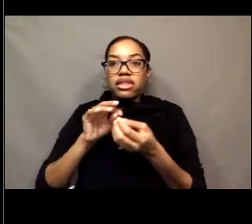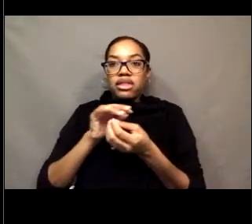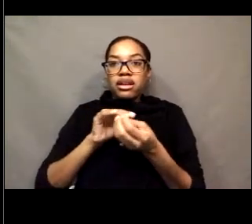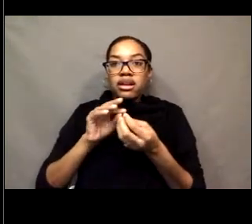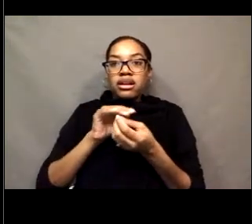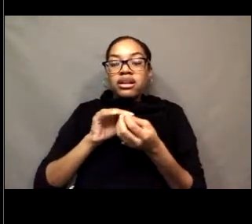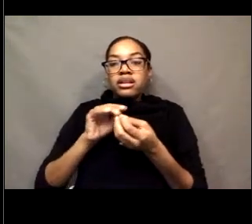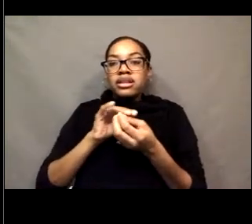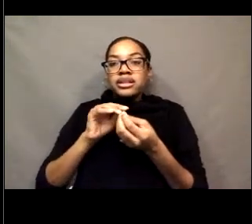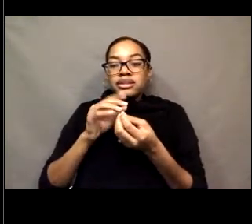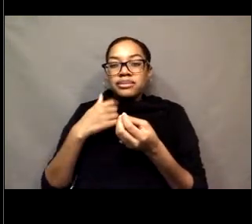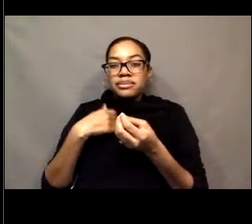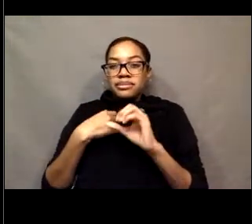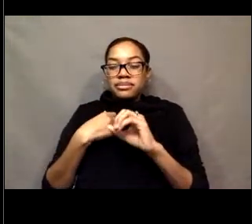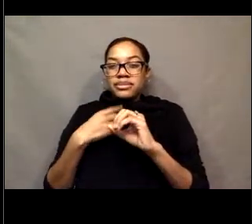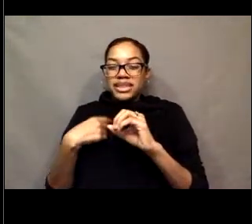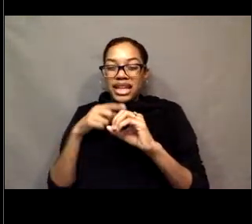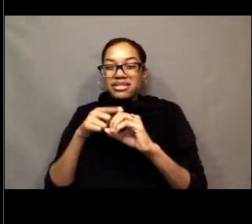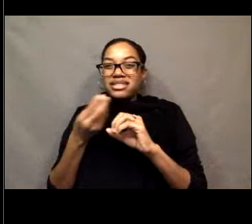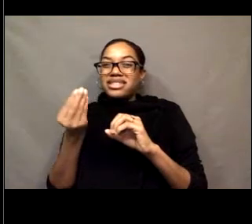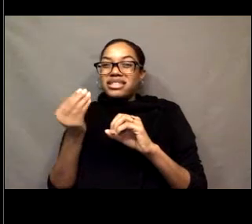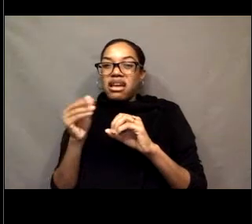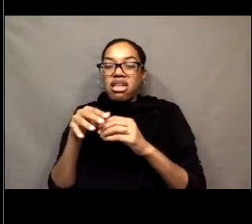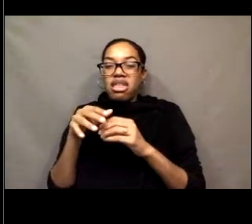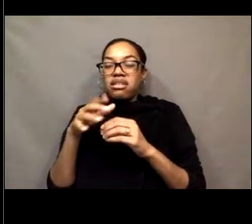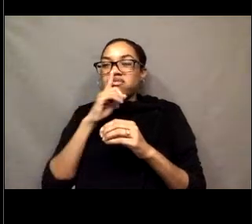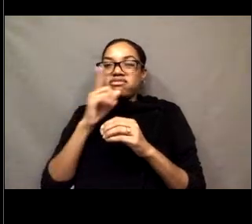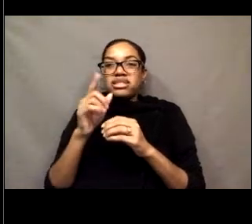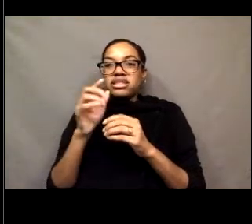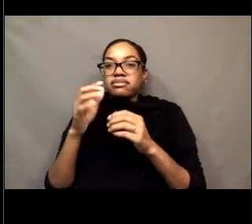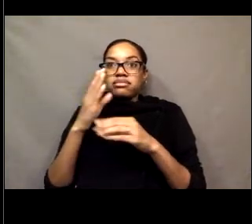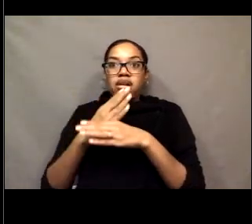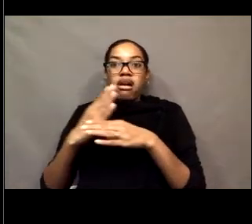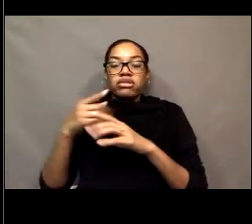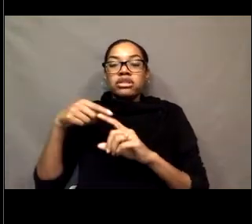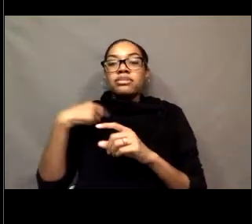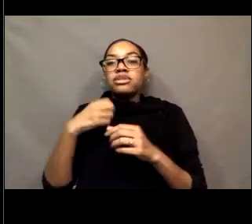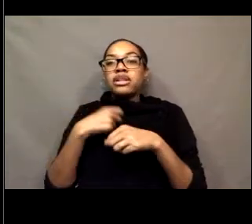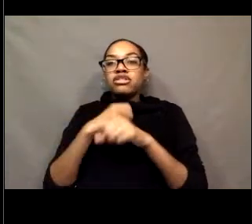and they want to protect themselves against that irritation then that creates the pearl.